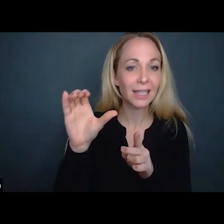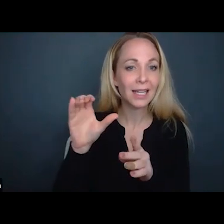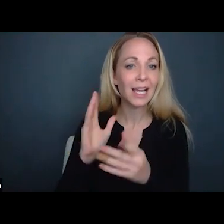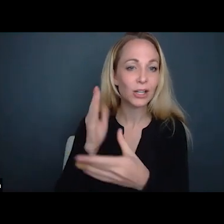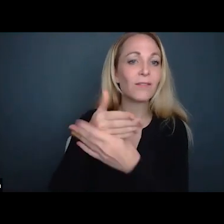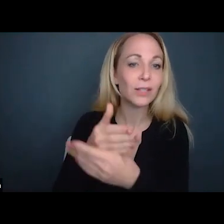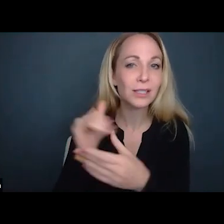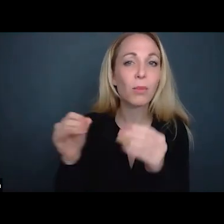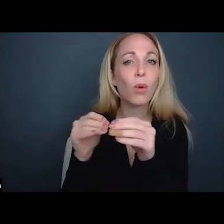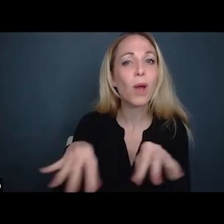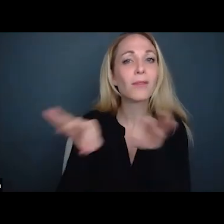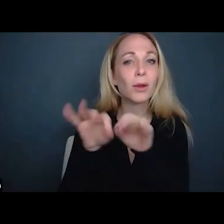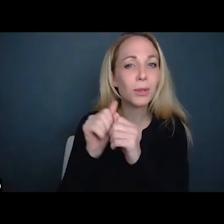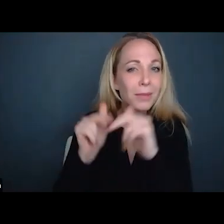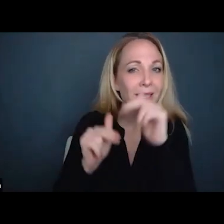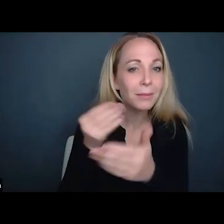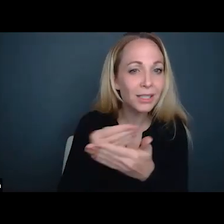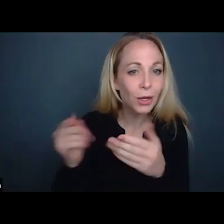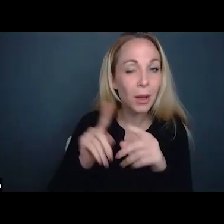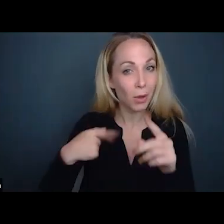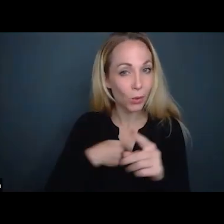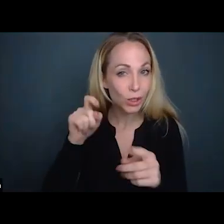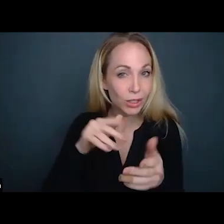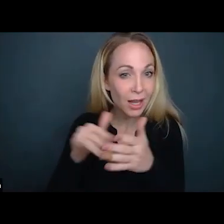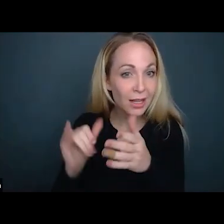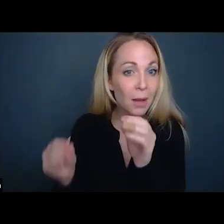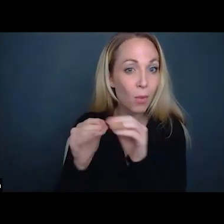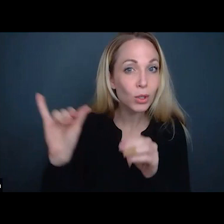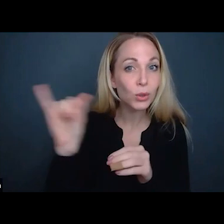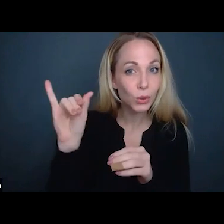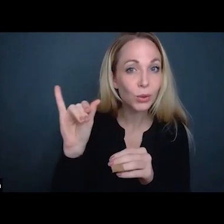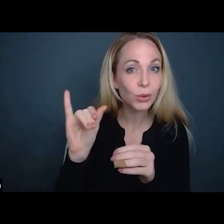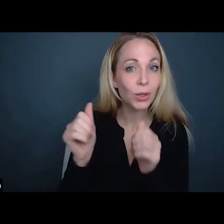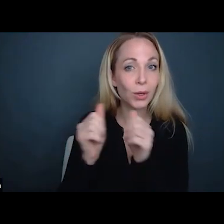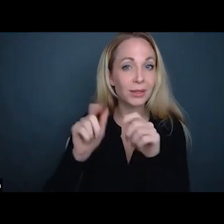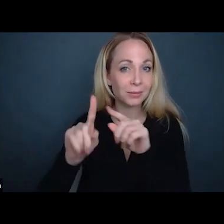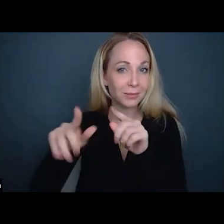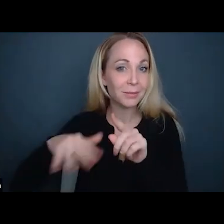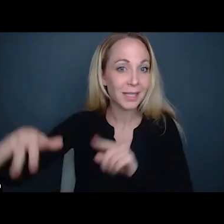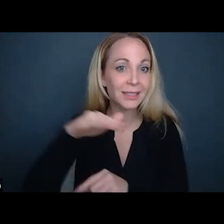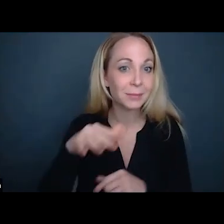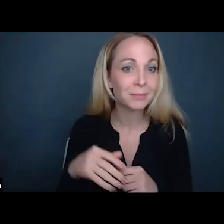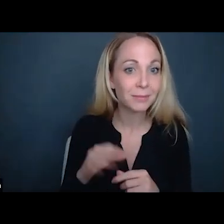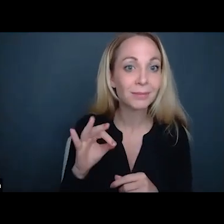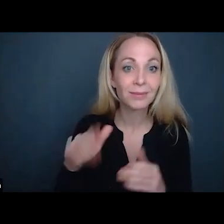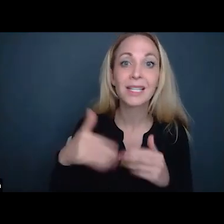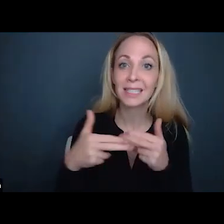interiors, but we should probably study it more, too, for outdoor spaces.